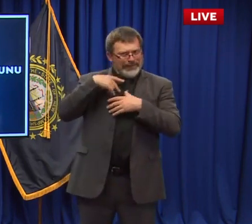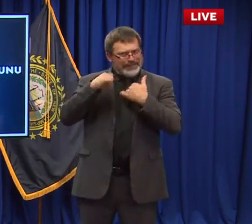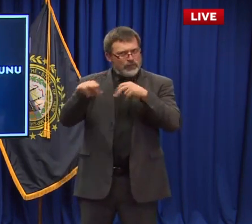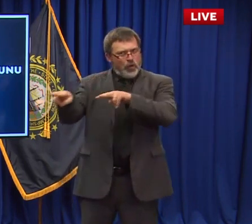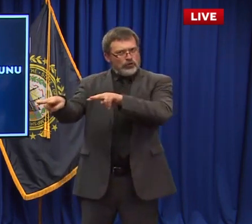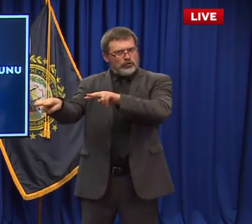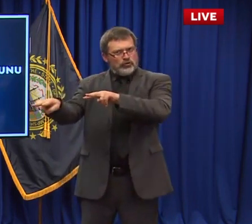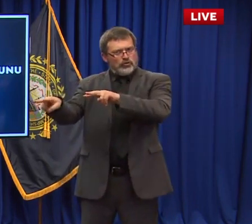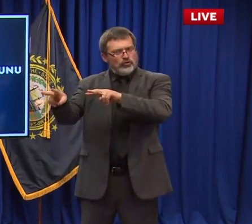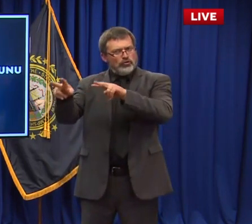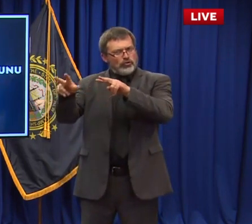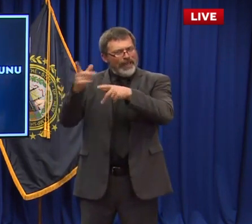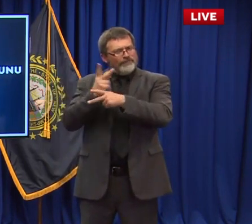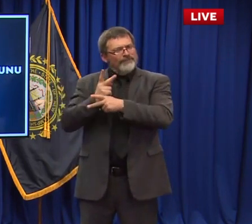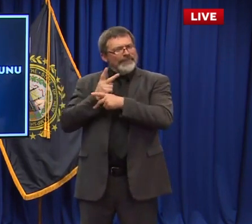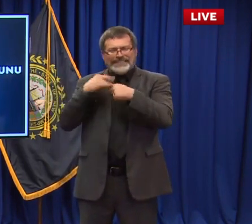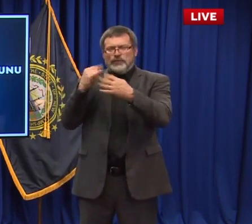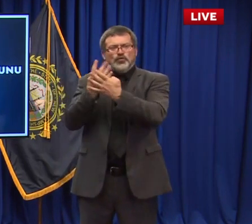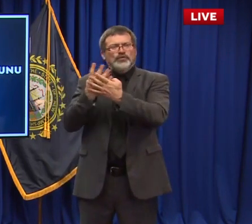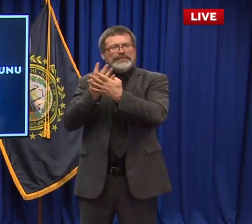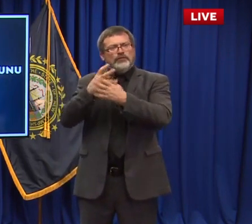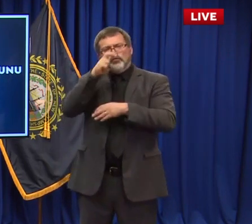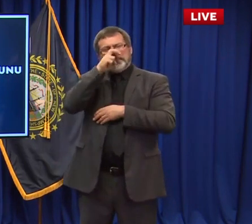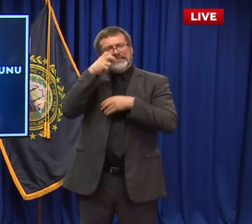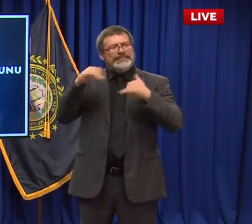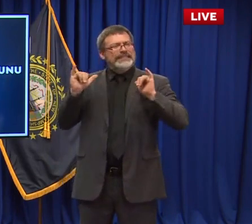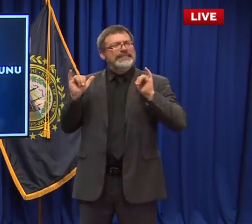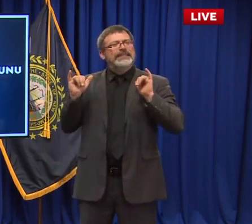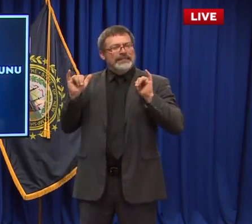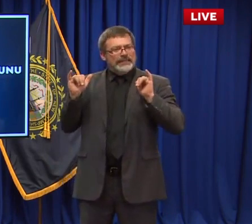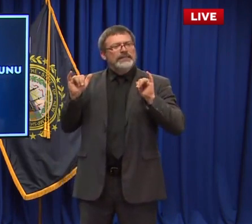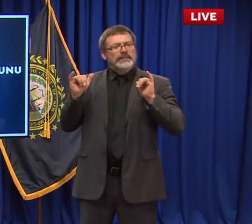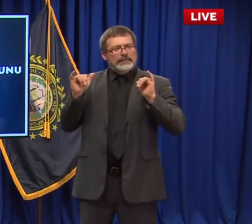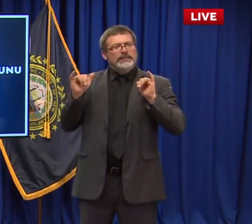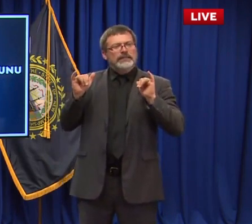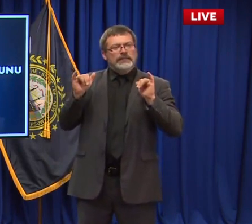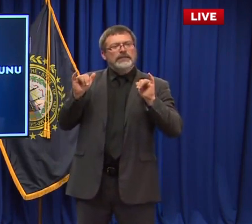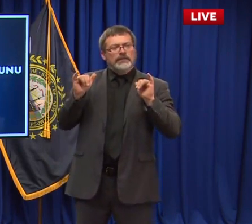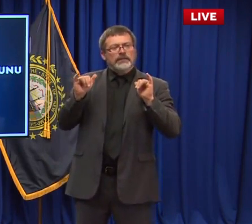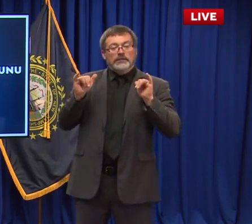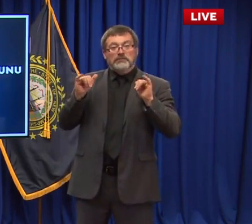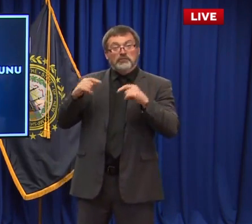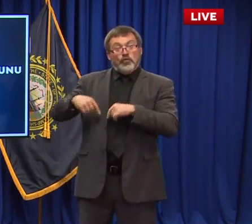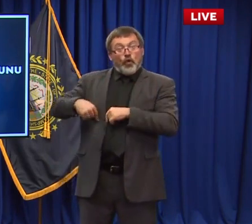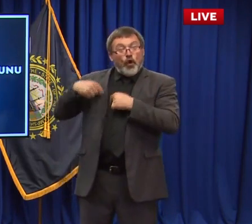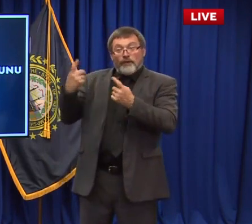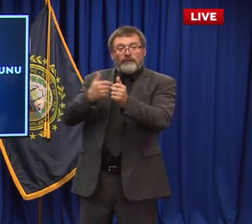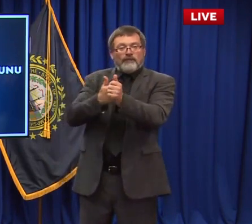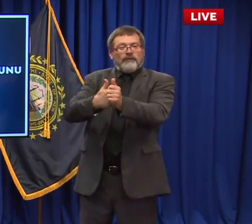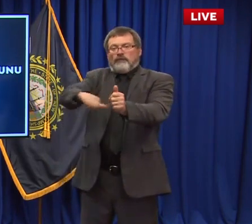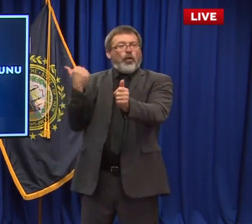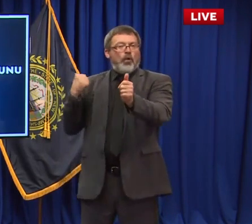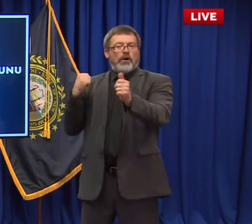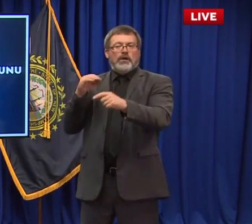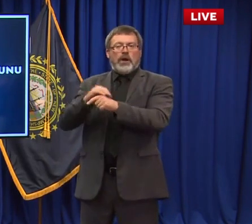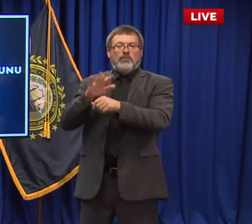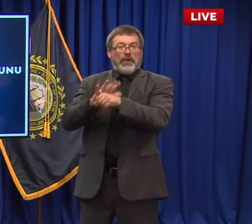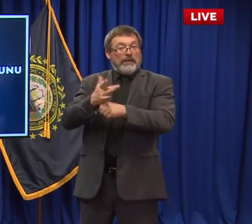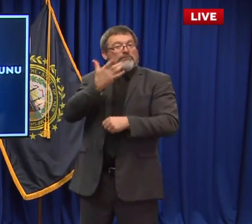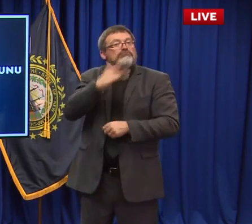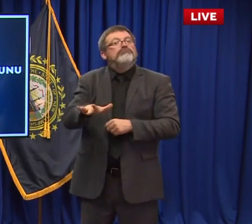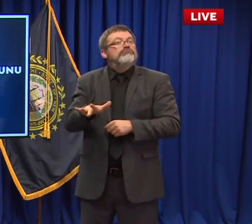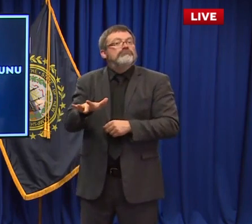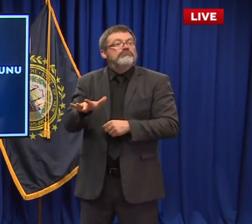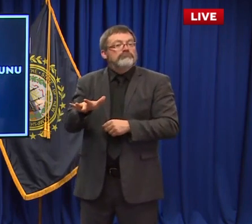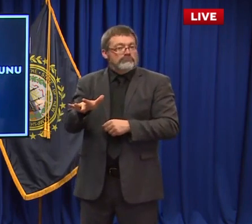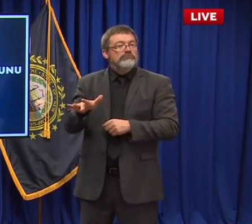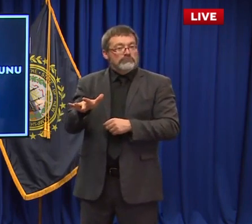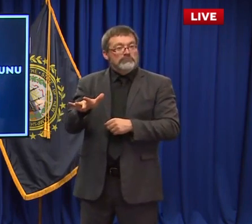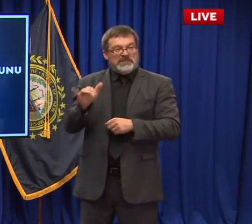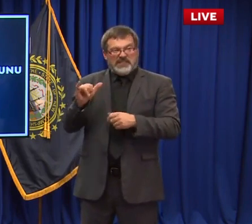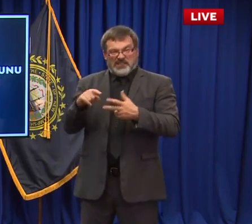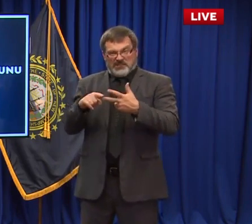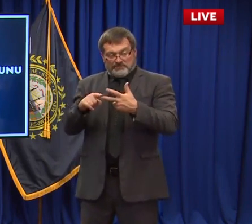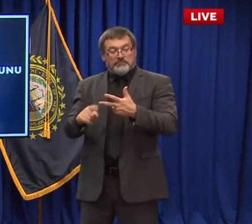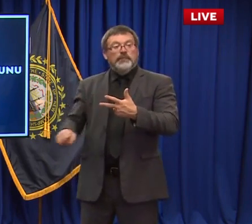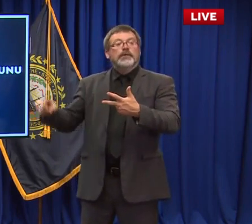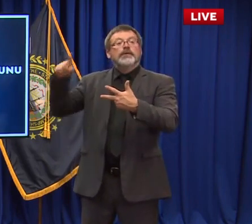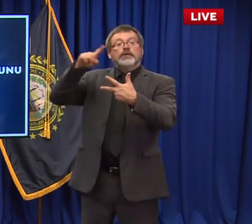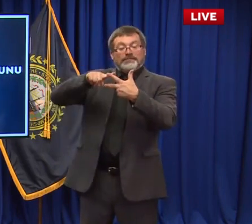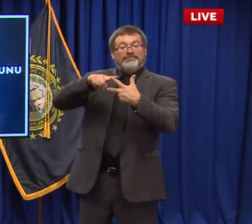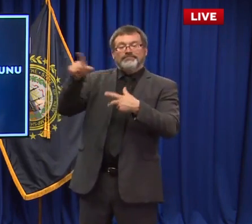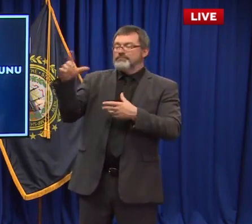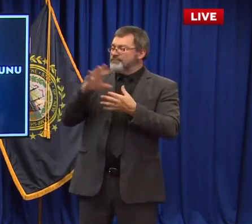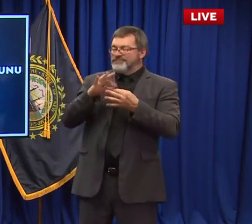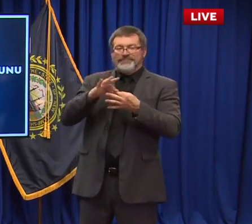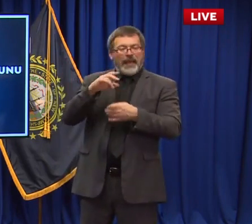IT IS NOT A NONISSUE, WE MONITOR IT CLOSELY, BUT RIGHT NOW WE’RE FORTUNATE NOT TO BE IN A POSITION OF HAVING ANY SORT OF OUTBREAKS OR EVEN ANY REAL CASES.